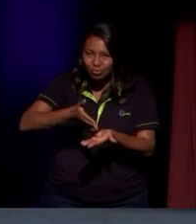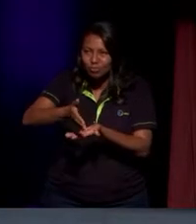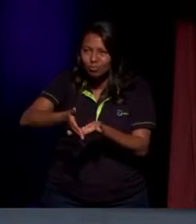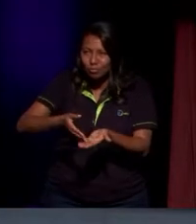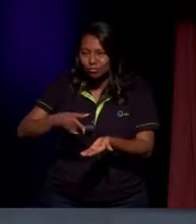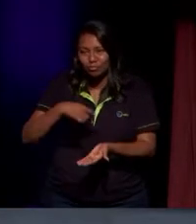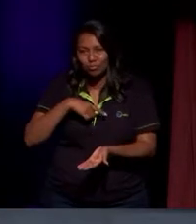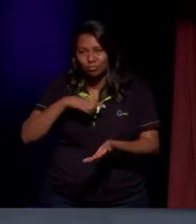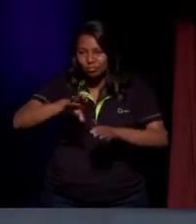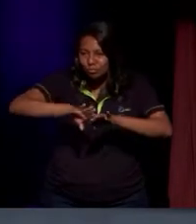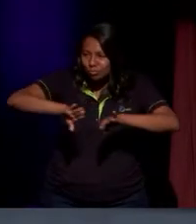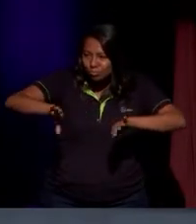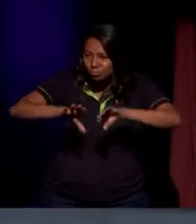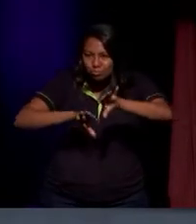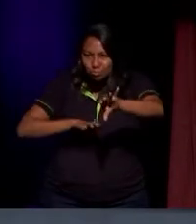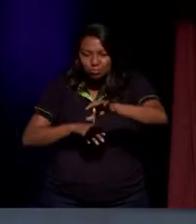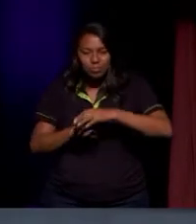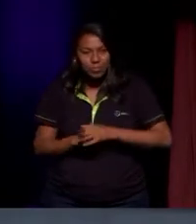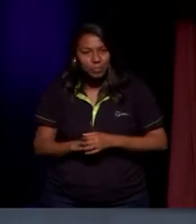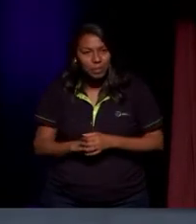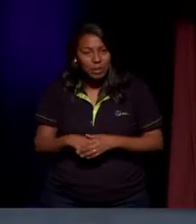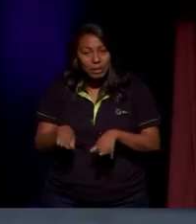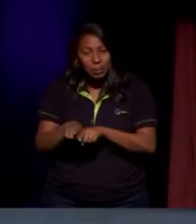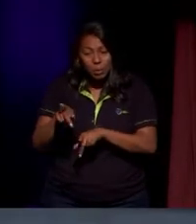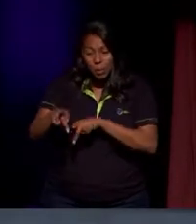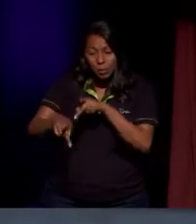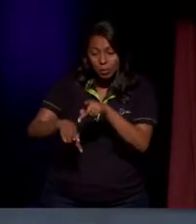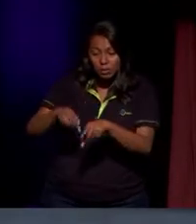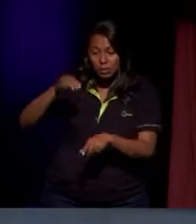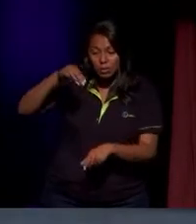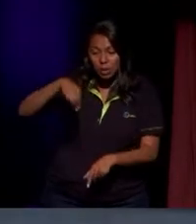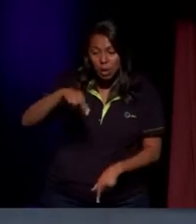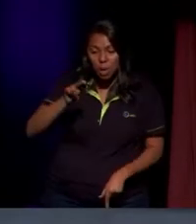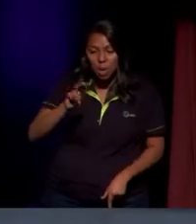We have a Muslim population throughout the country,